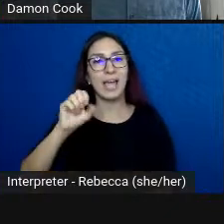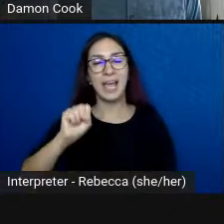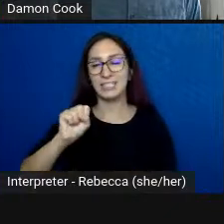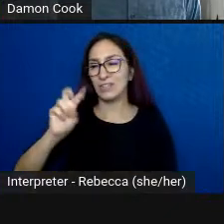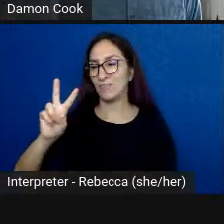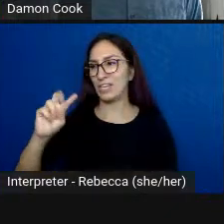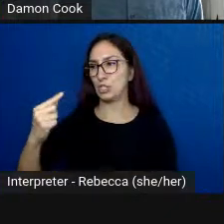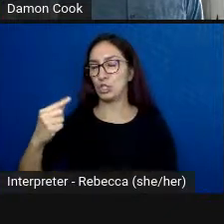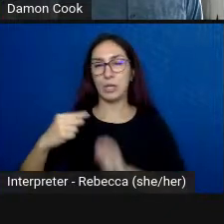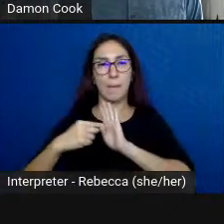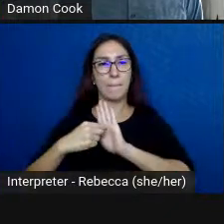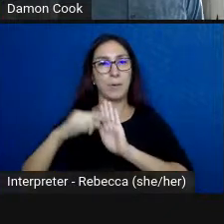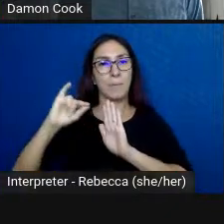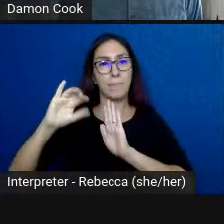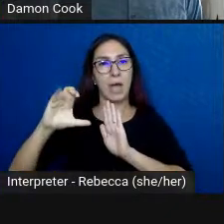A common pitfall for developers is properly including